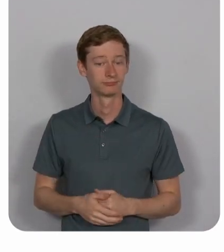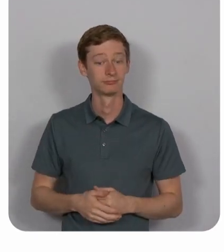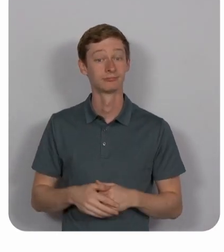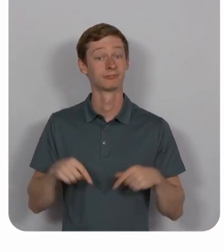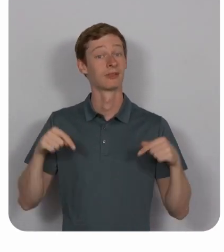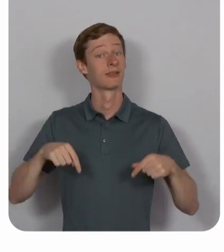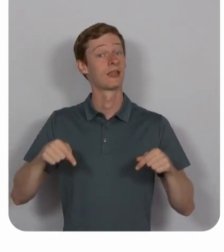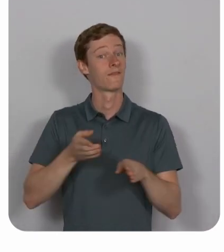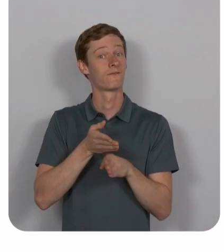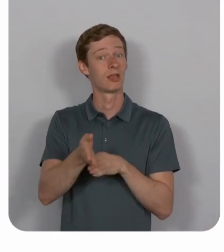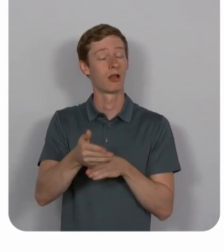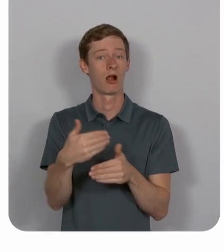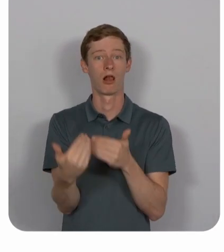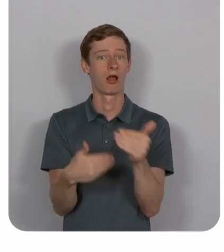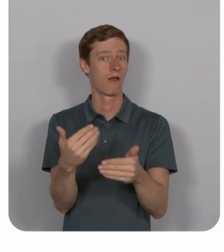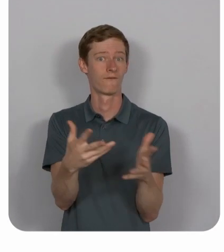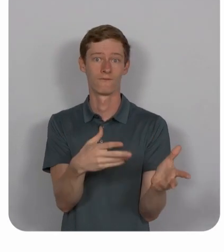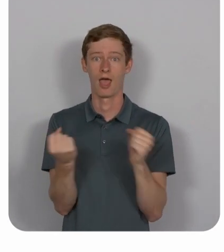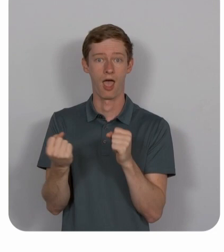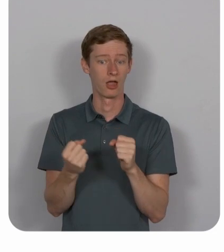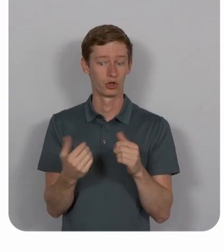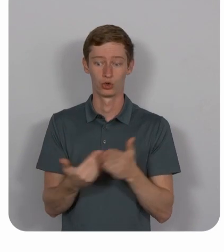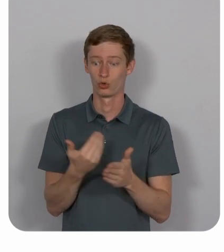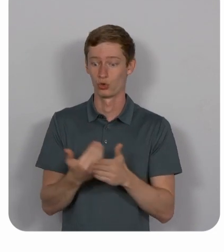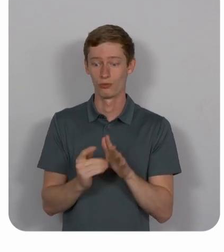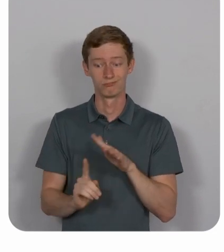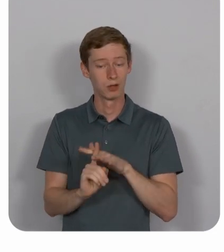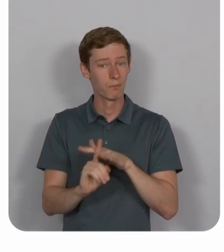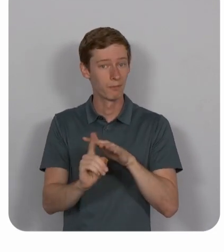Now the space is really fast moving and new things come up almost every day.